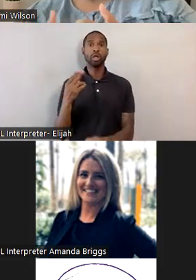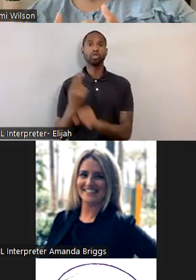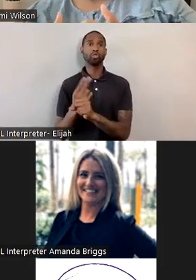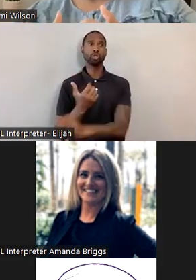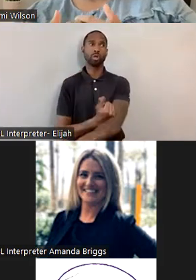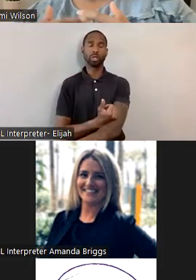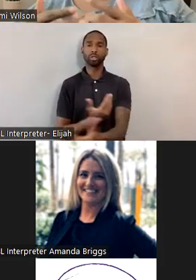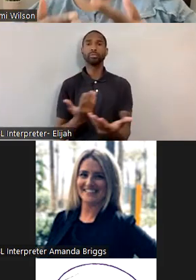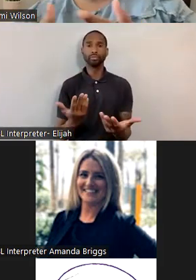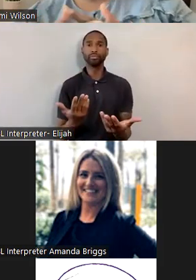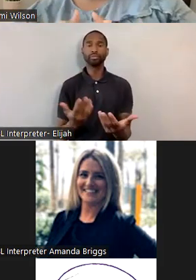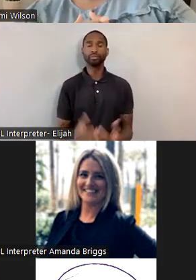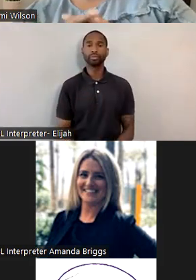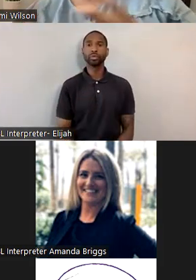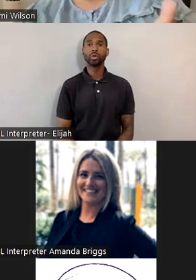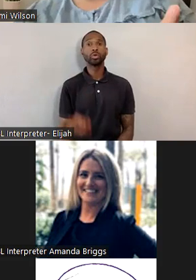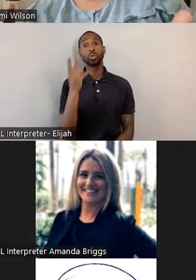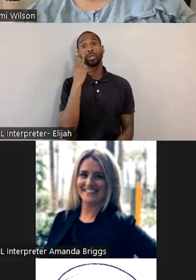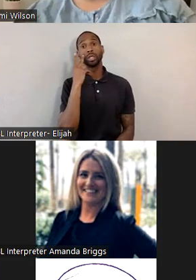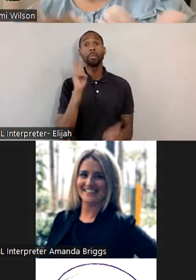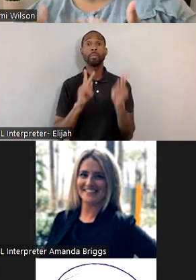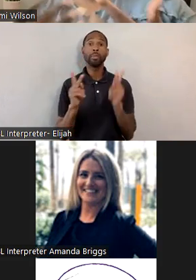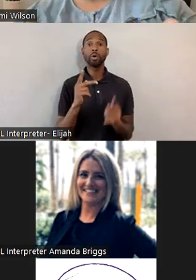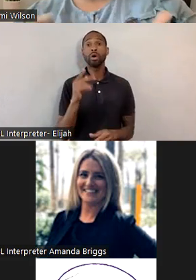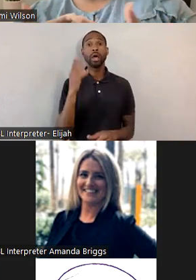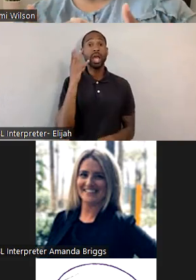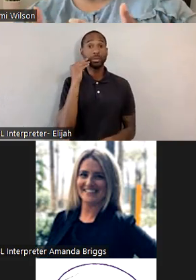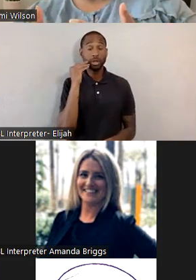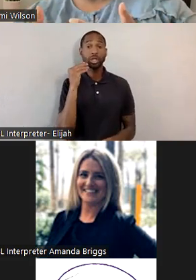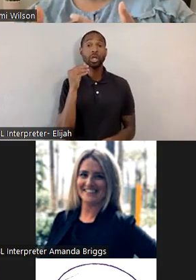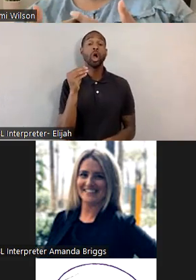So we'll see that people are experiencing housing instability,